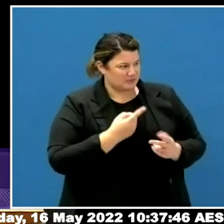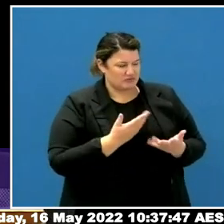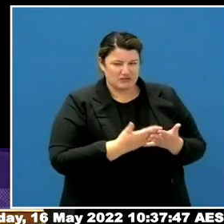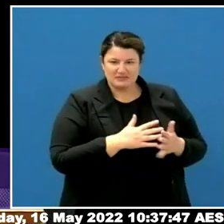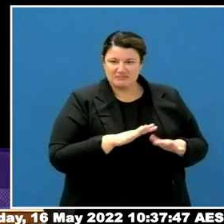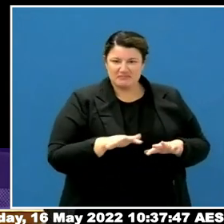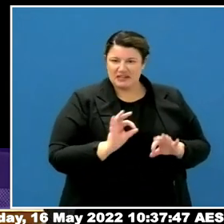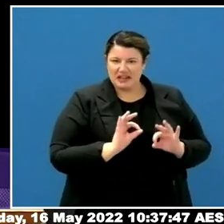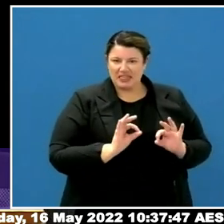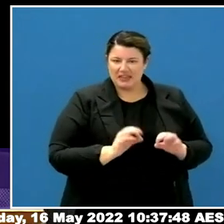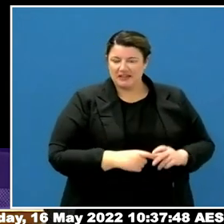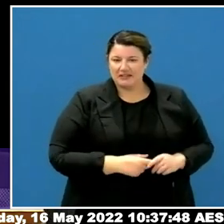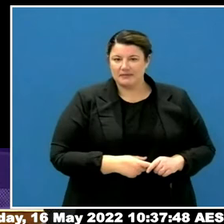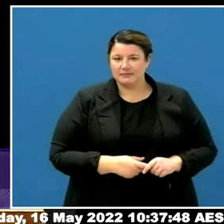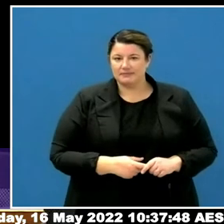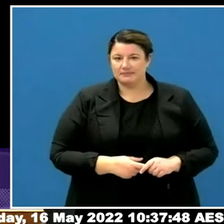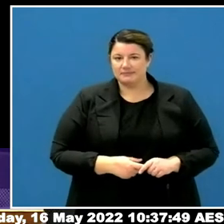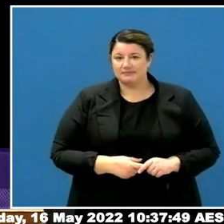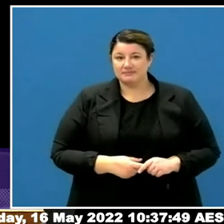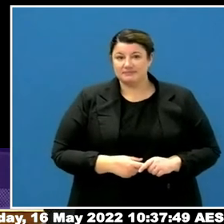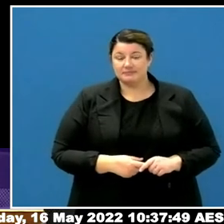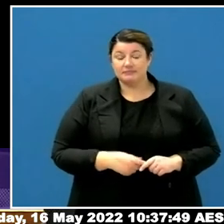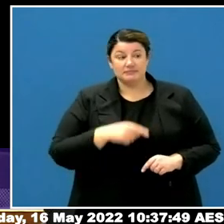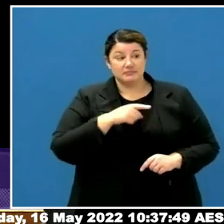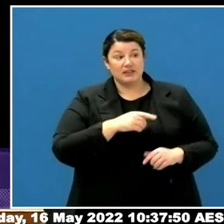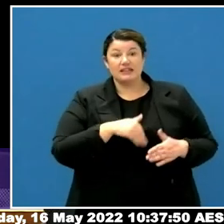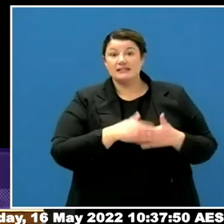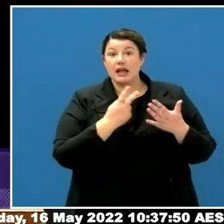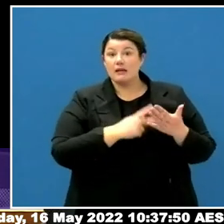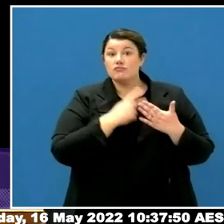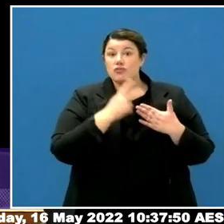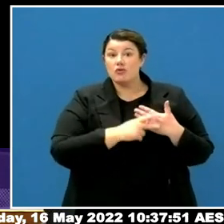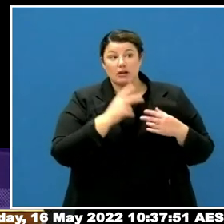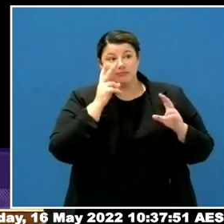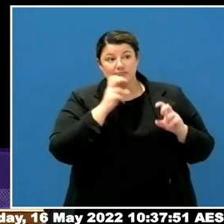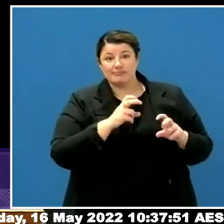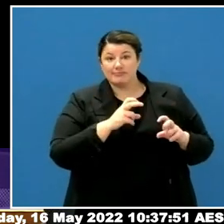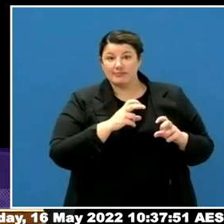She will characterise the day program as "glorified babysitting".